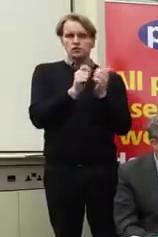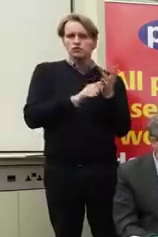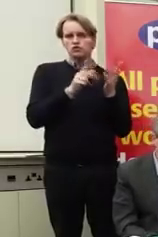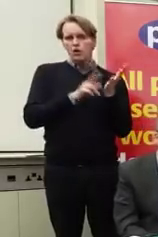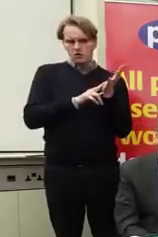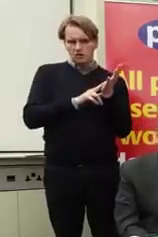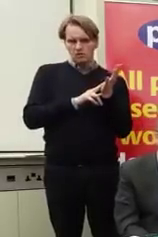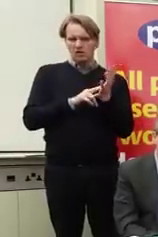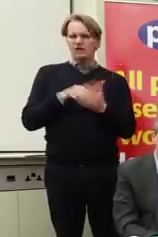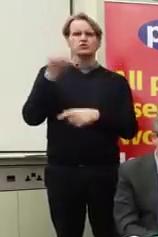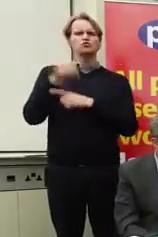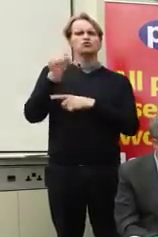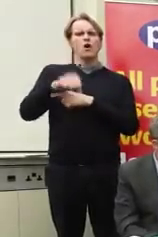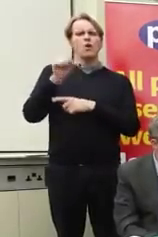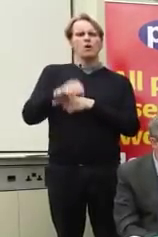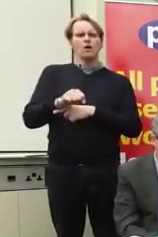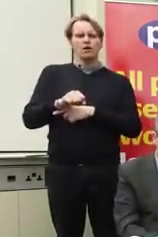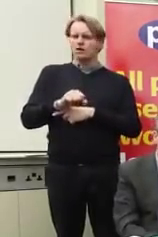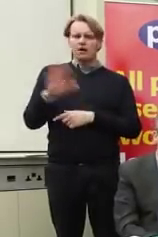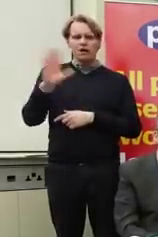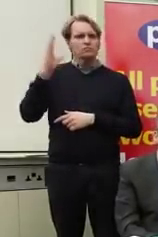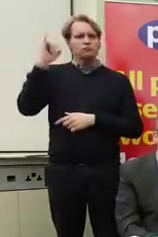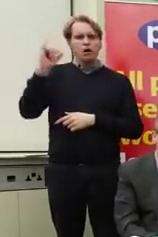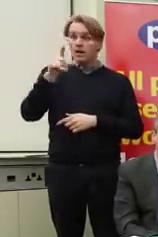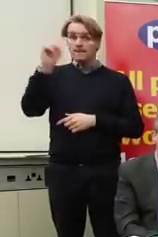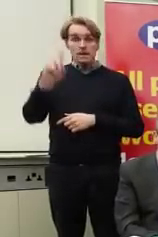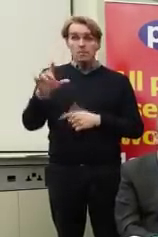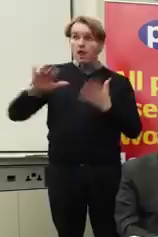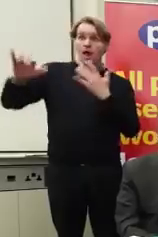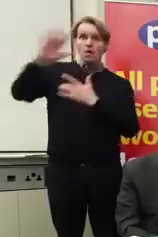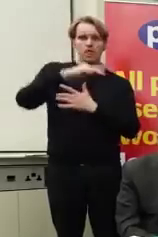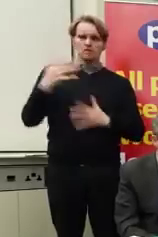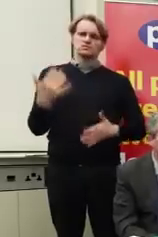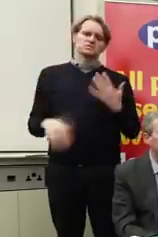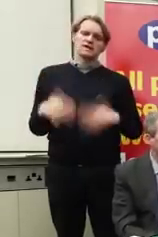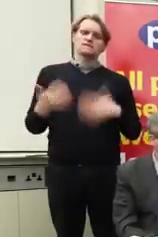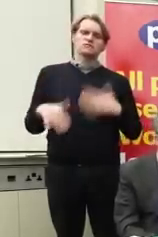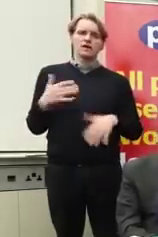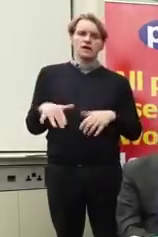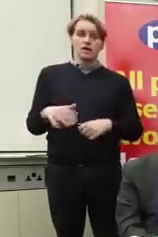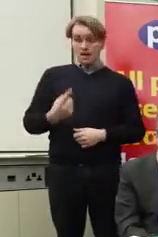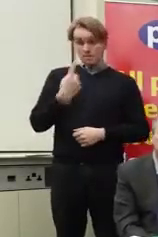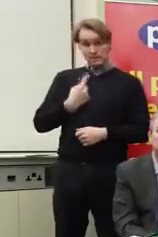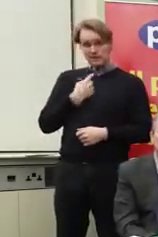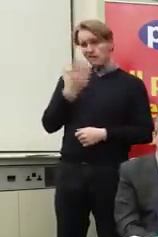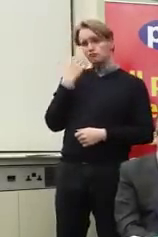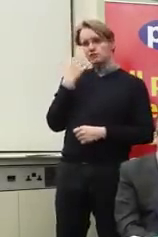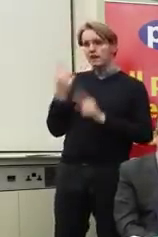make jokes when people are really suffering is I think despicable well I would also meant the point I met Philip Hammond myself not so long back and he